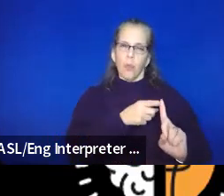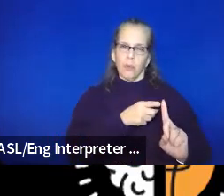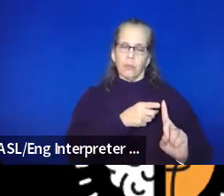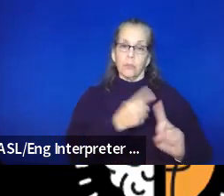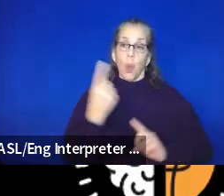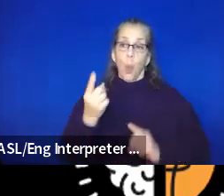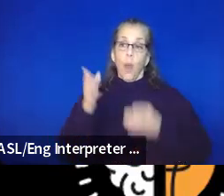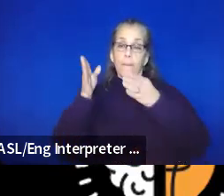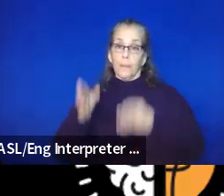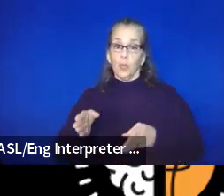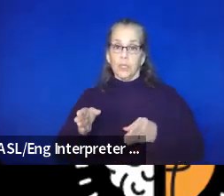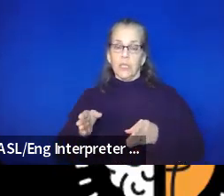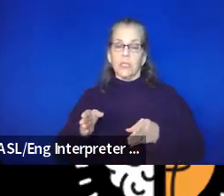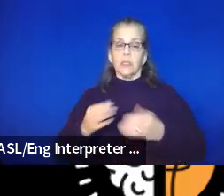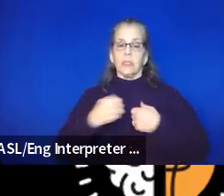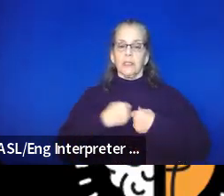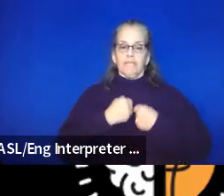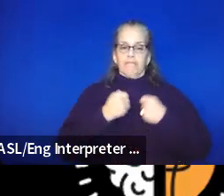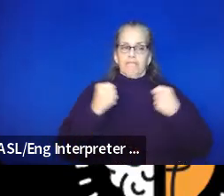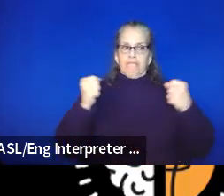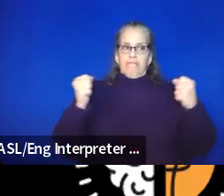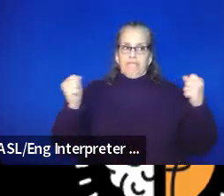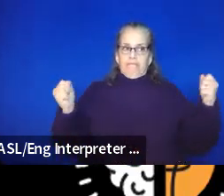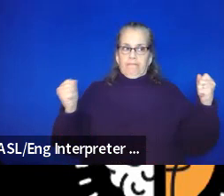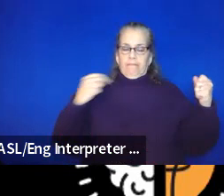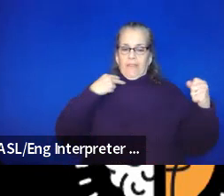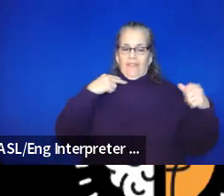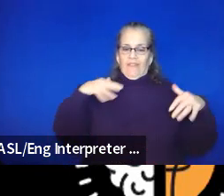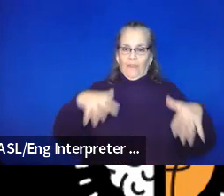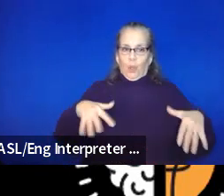themselves vulnerable and they're asking another person for help. And that's you can't get